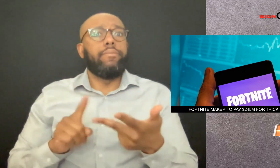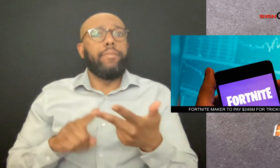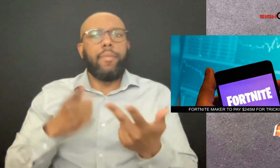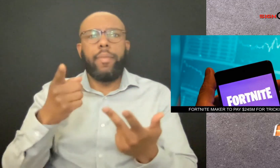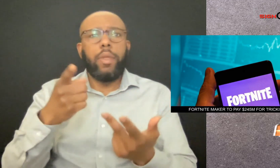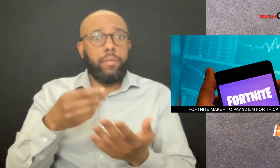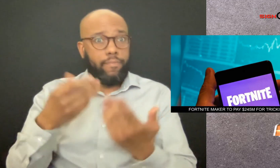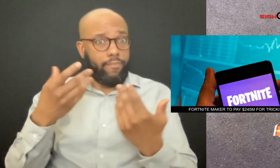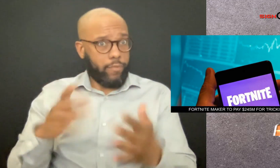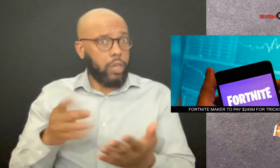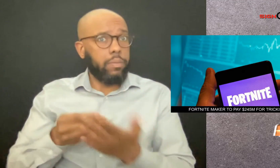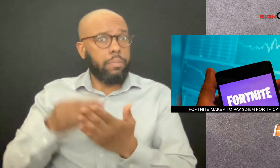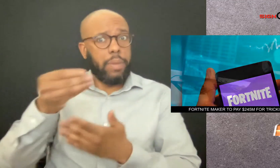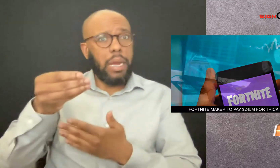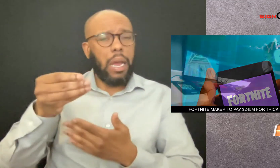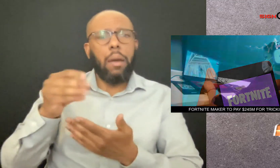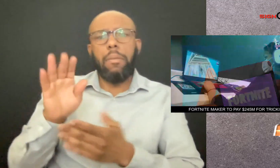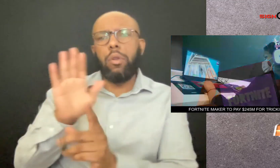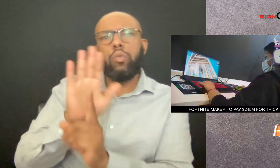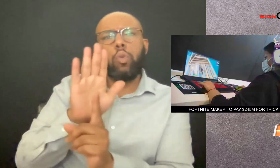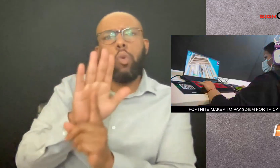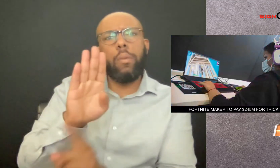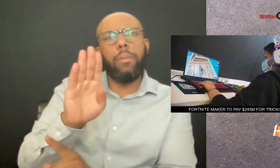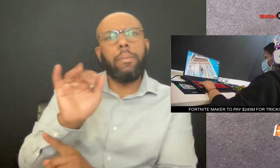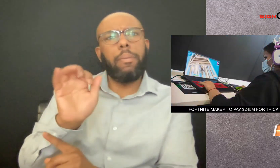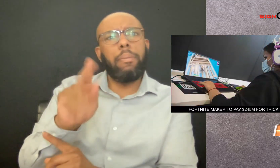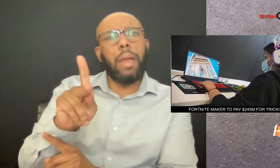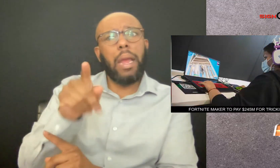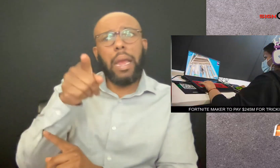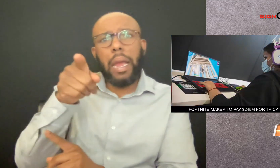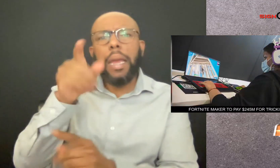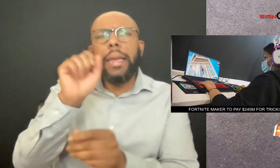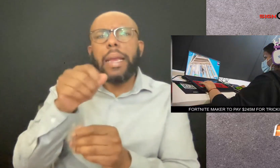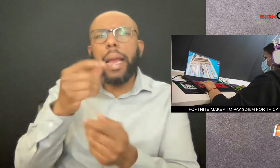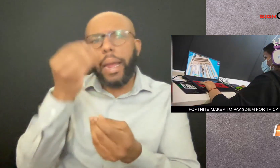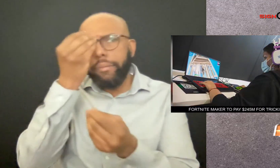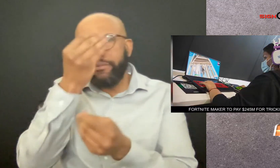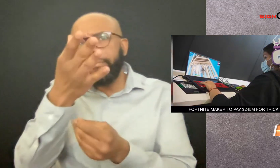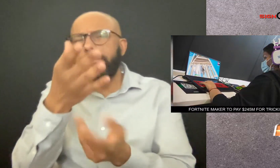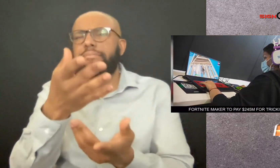Users can also have their bank reverse unauthorized transactions.